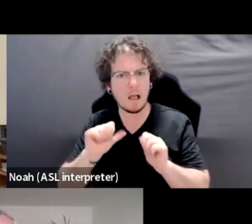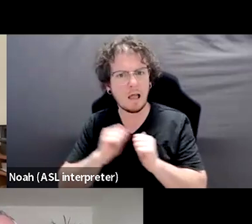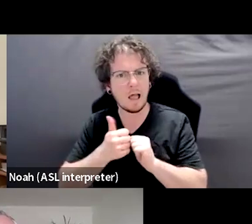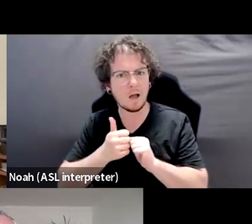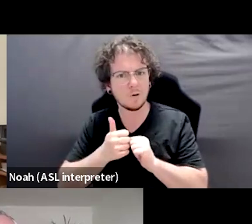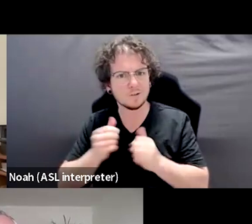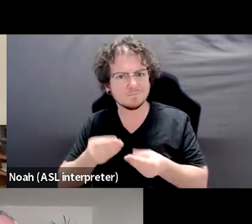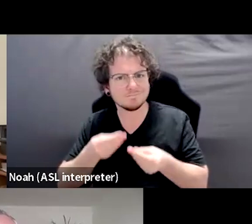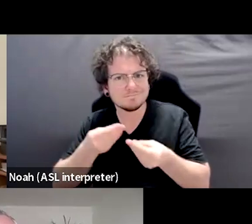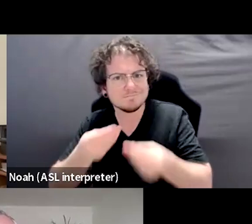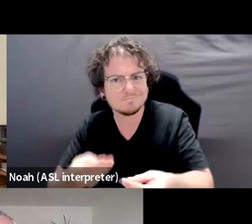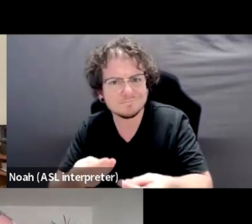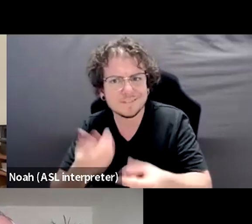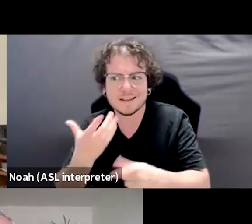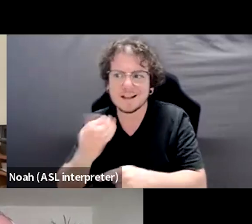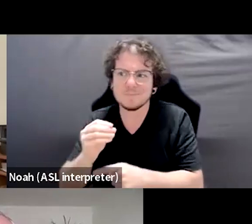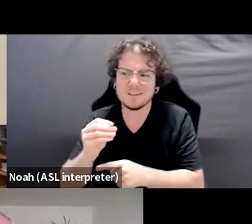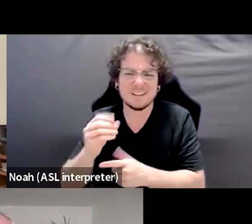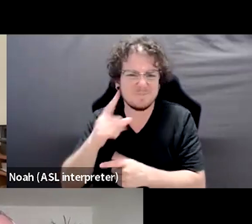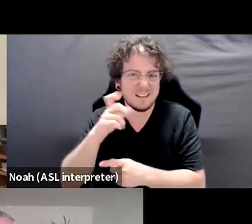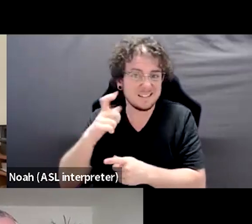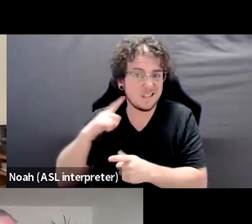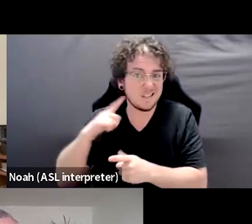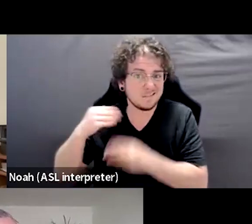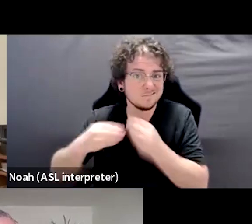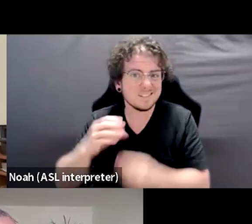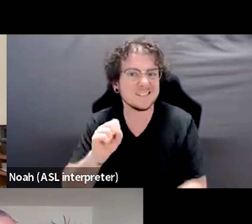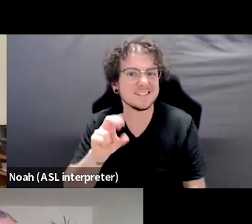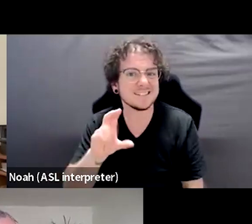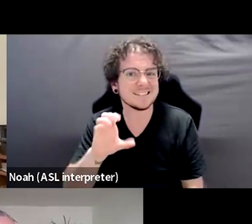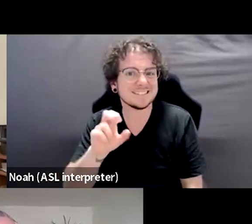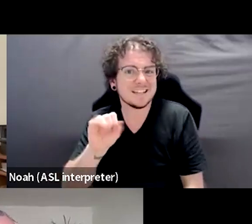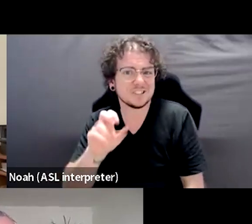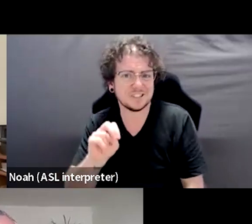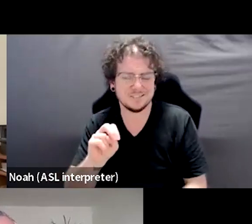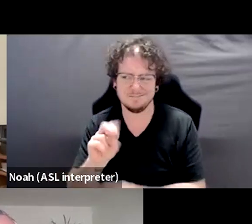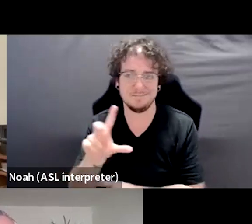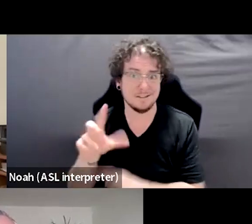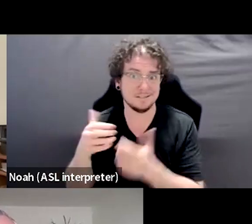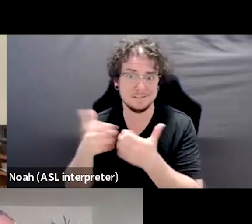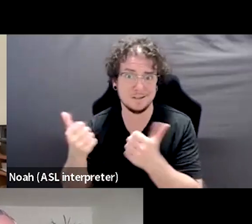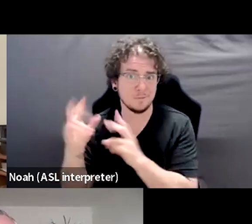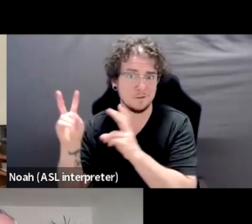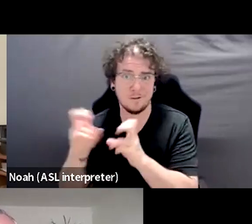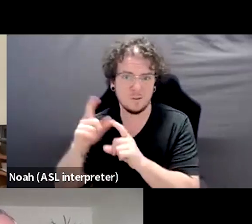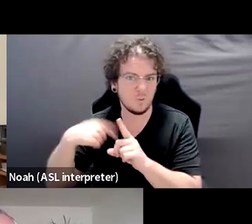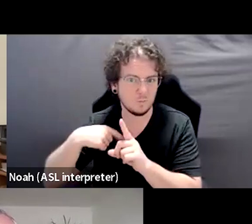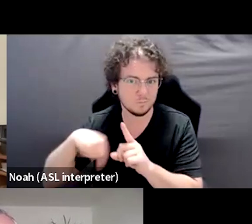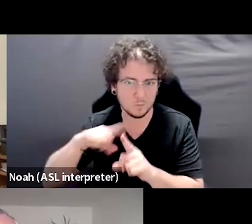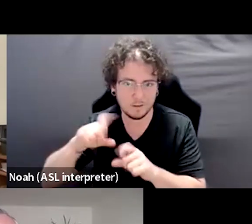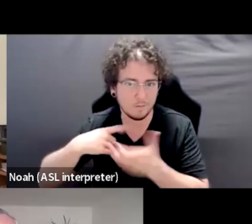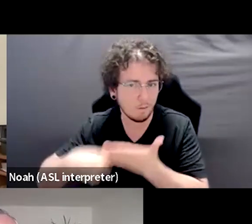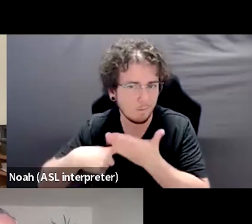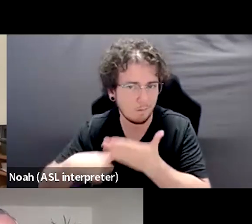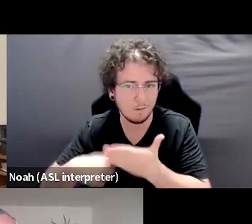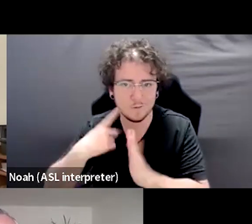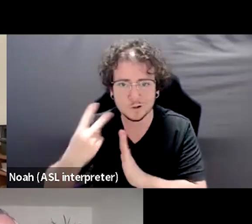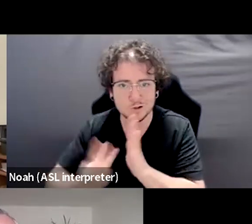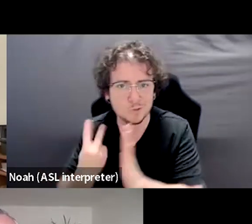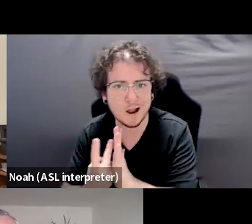is a whole separate topic we could spend two hours on and how that's not working very well,